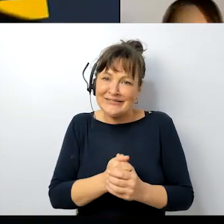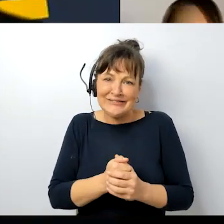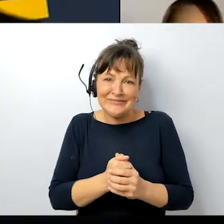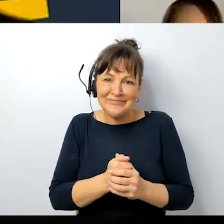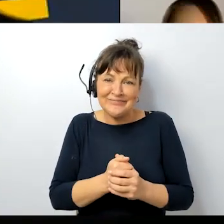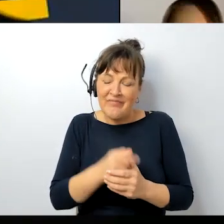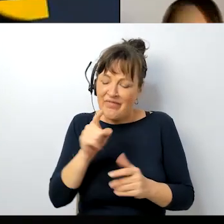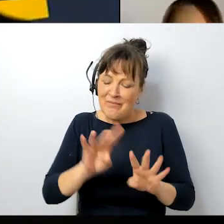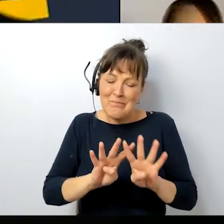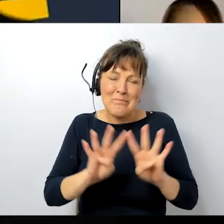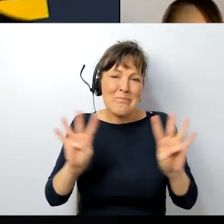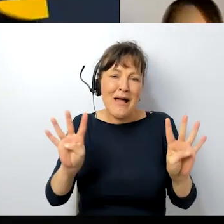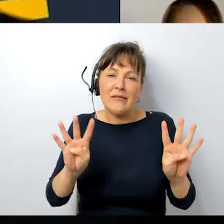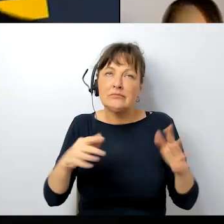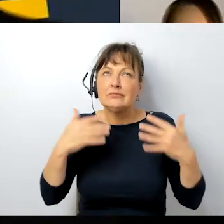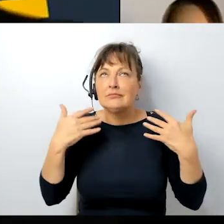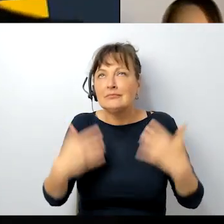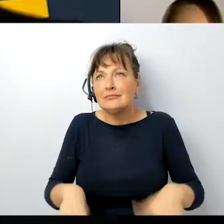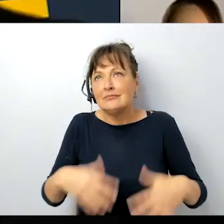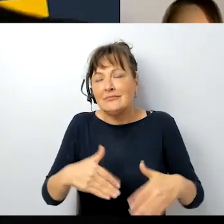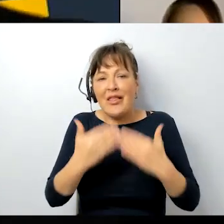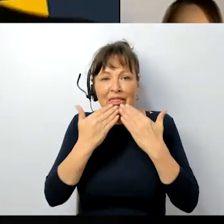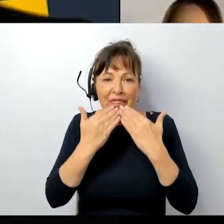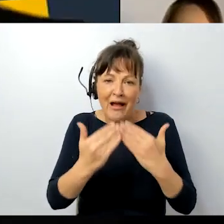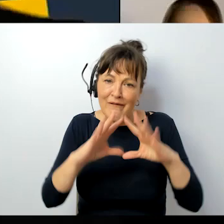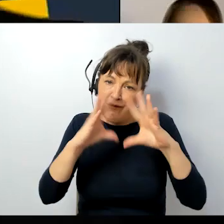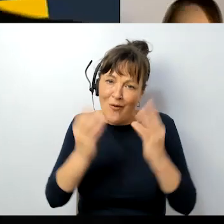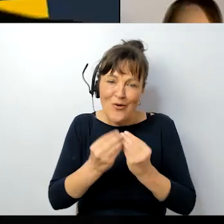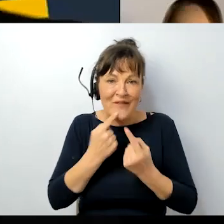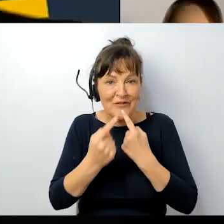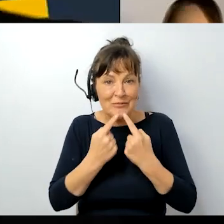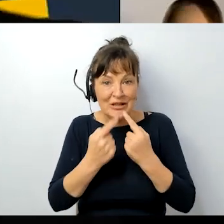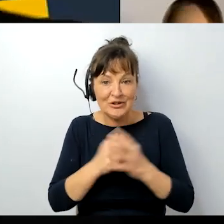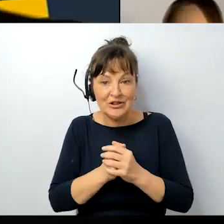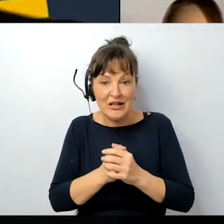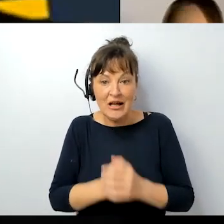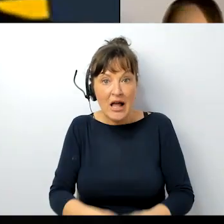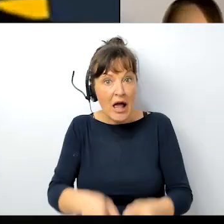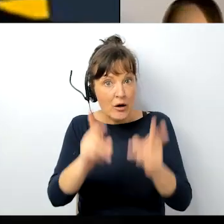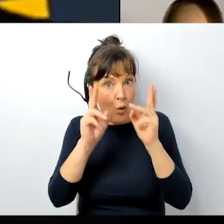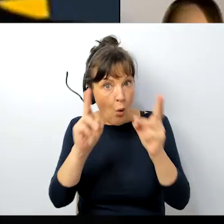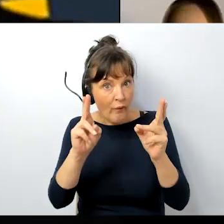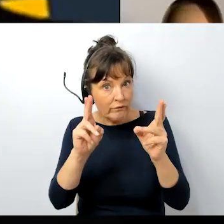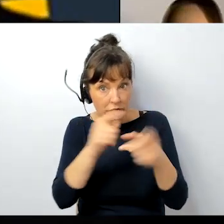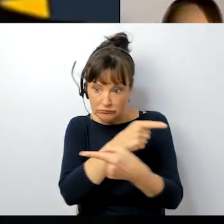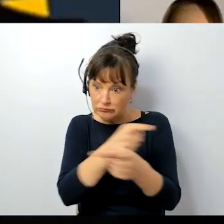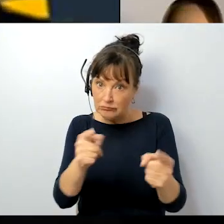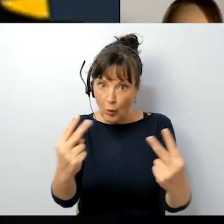experience and your journey today so this has been fantastic. The whole panel has been tremendous